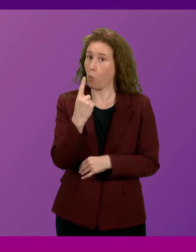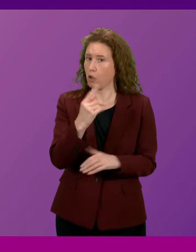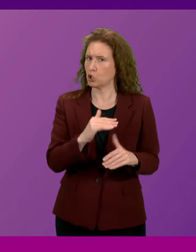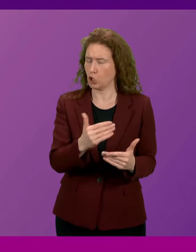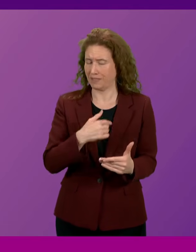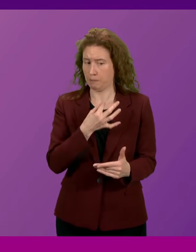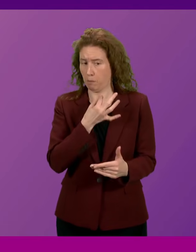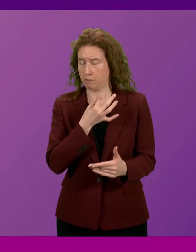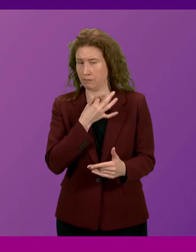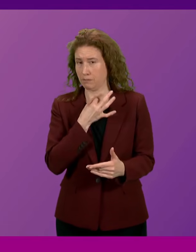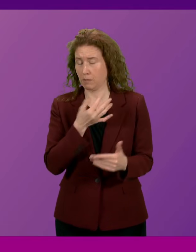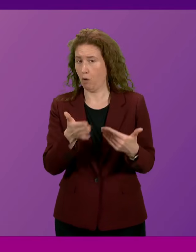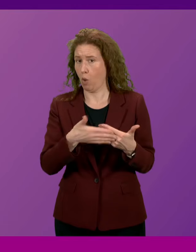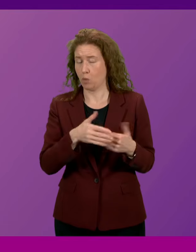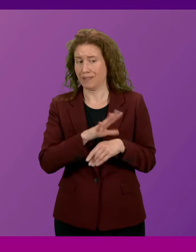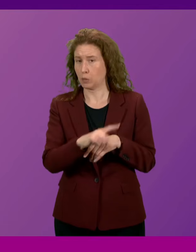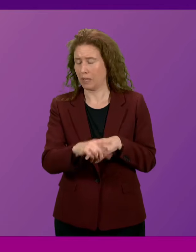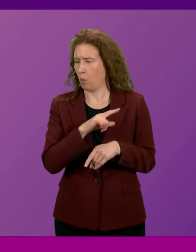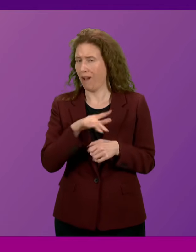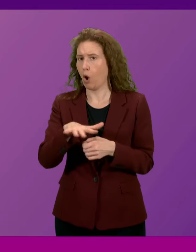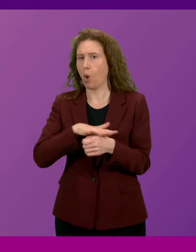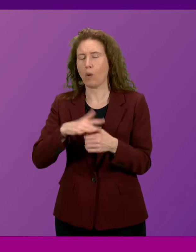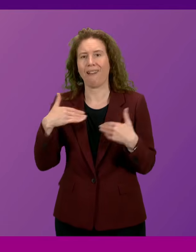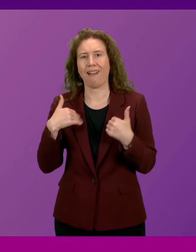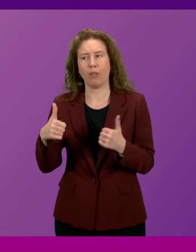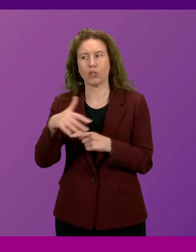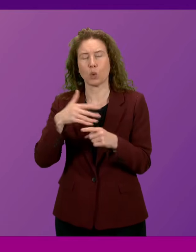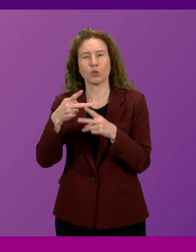closure next week as the local health and social care partnership tries to fill a